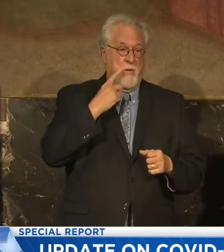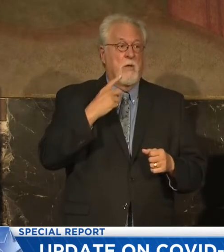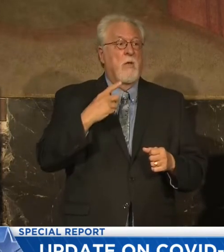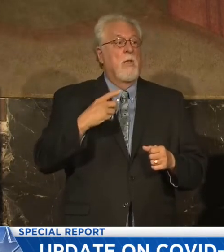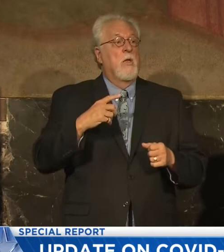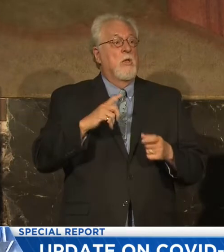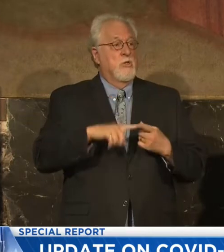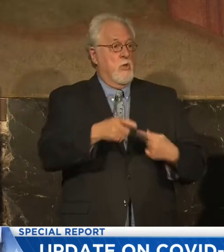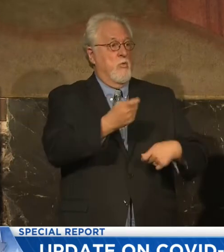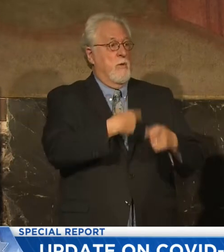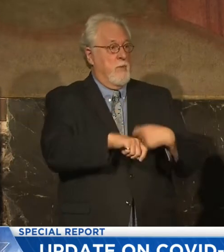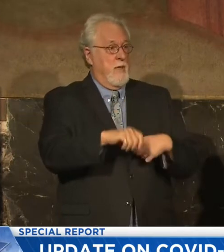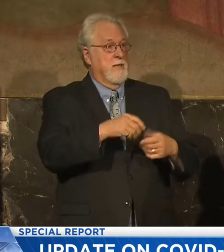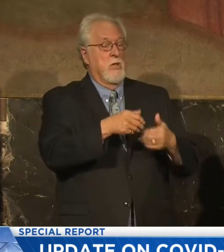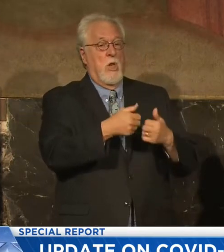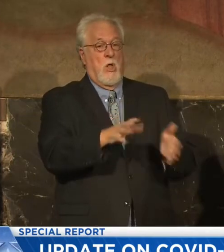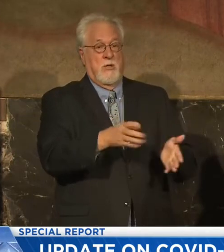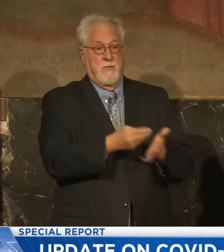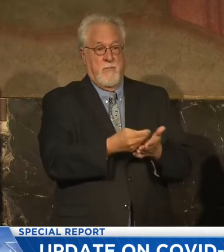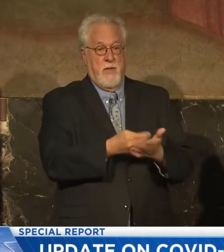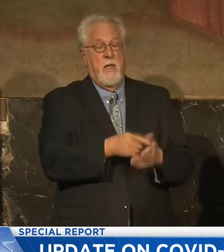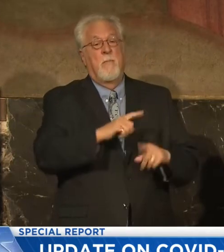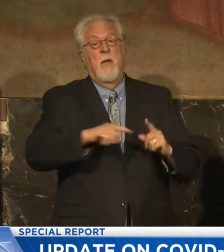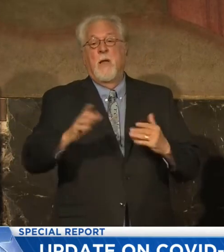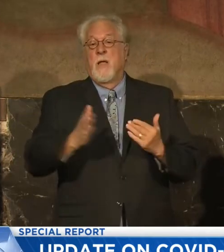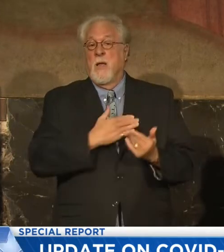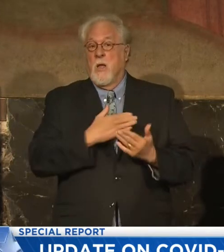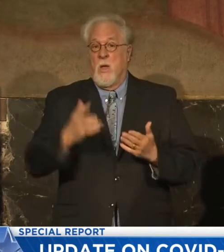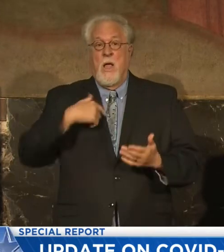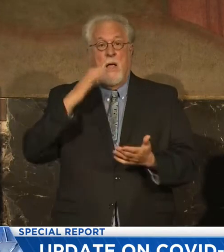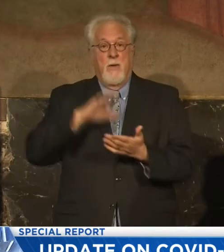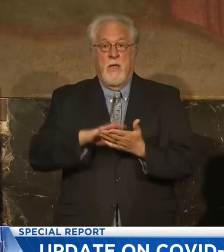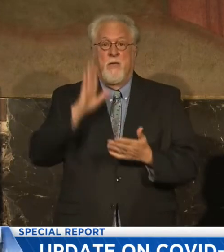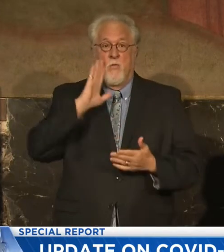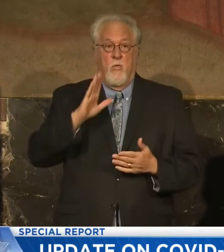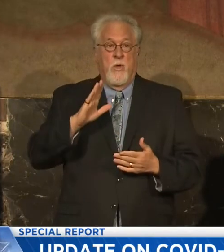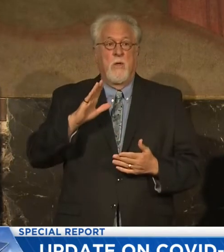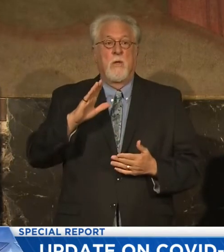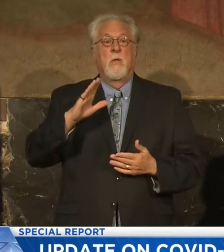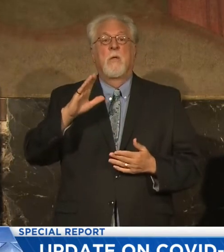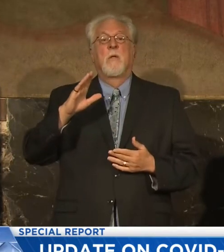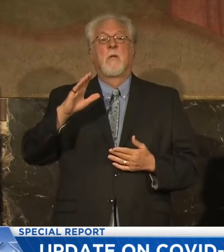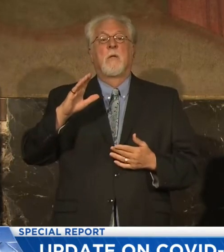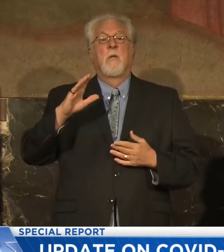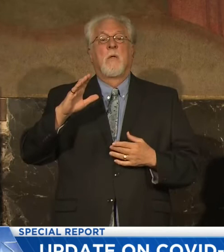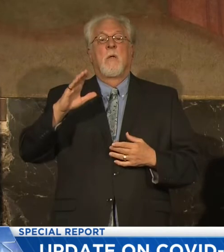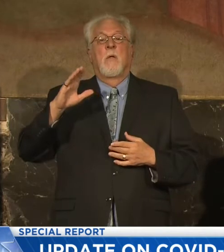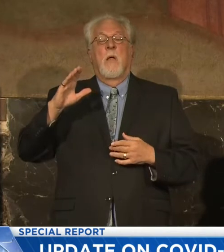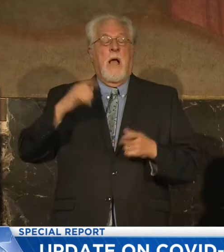FLEXIBILITY ON THE 1.8 BILLION THAT I JUST MENTIONED OR CONTAIN ADDITIONAL DOLLARS FOR STATE AND